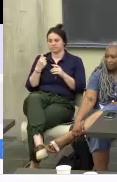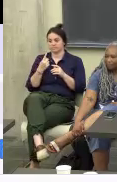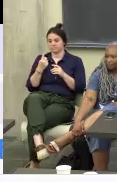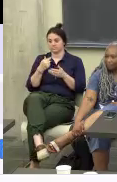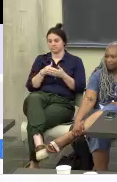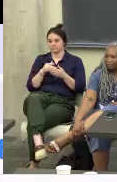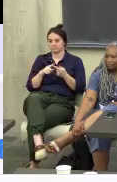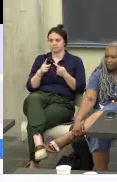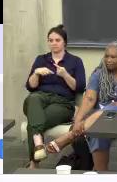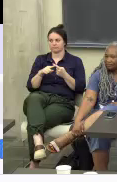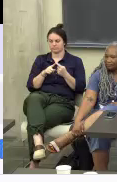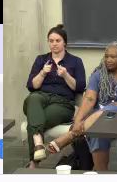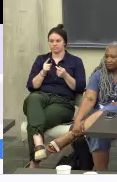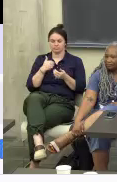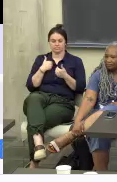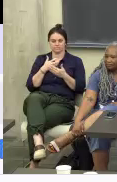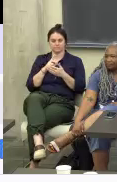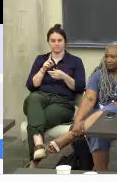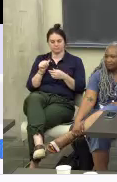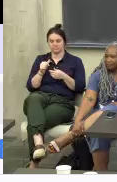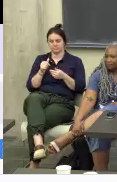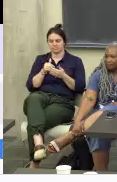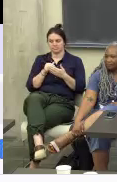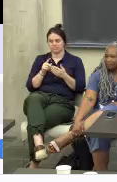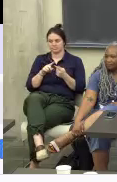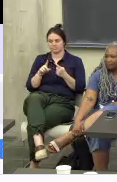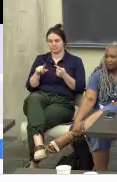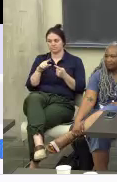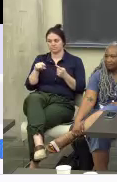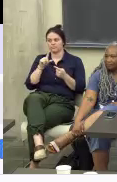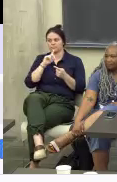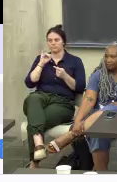That has a disability, I mean, they really are able to drive a